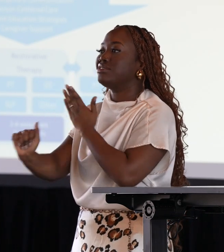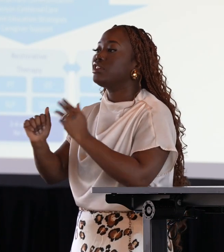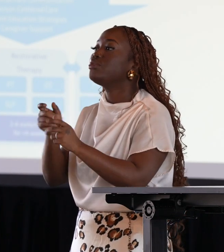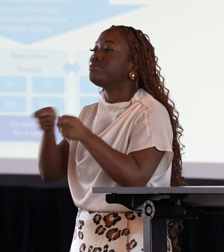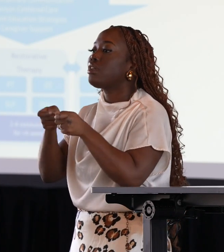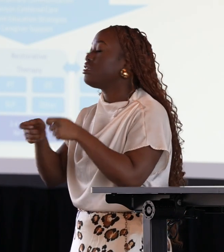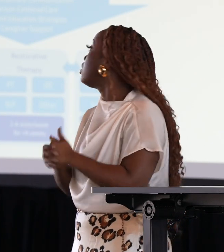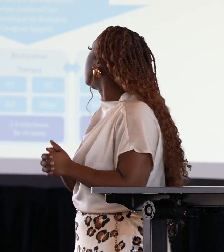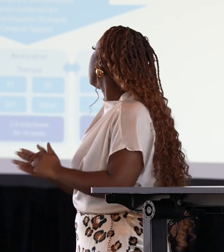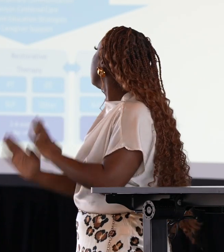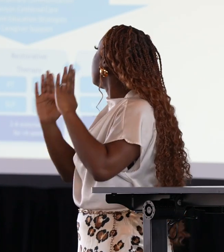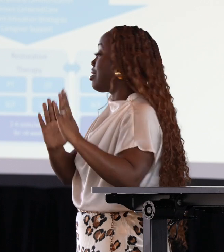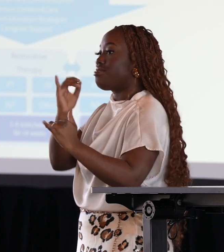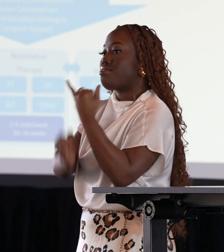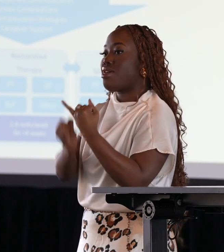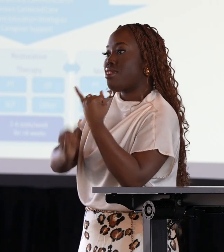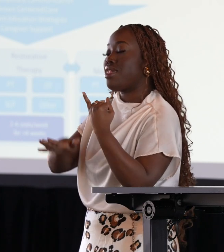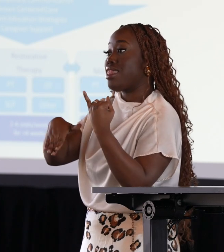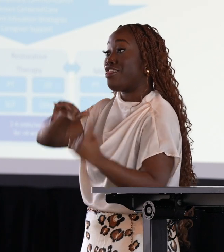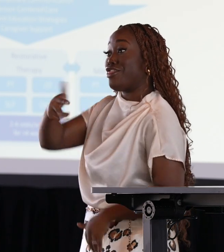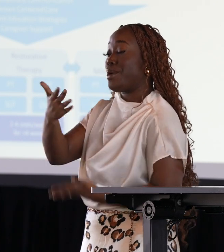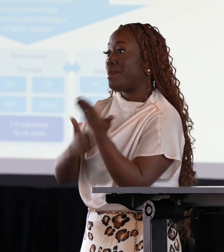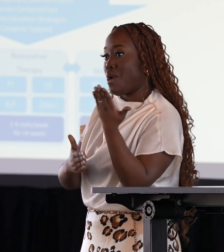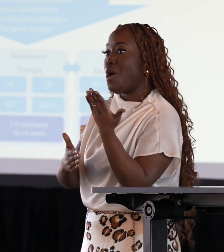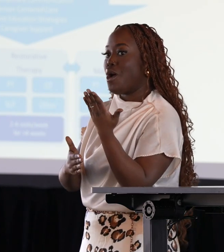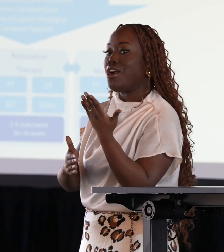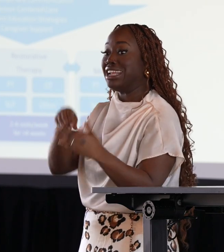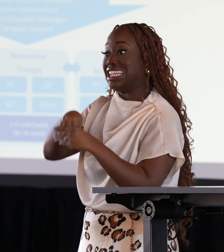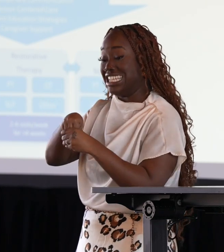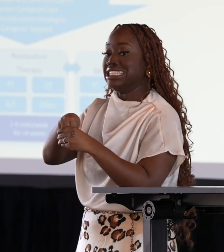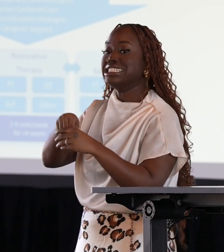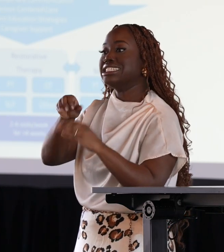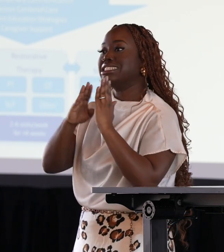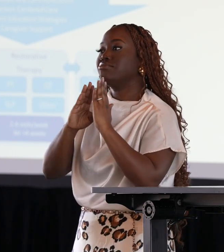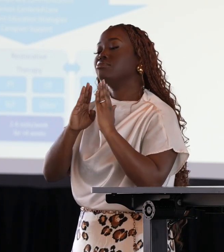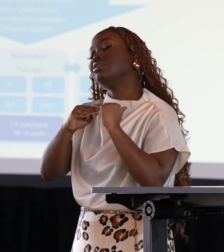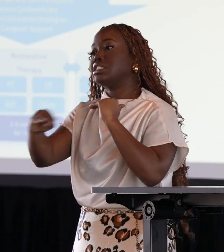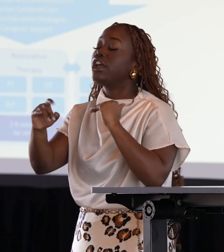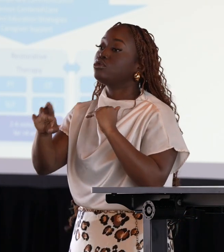piece that she has in her slide is on that third piece, under endstage or late stage. Excuse me, Parkinson's can be a really